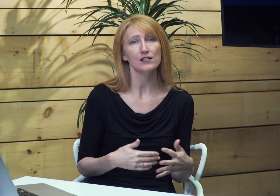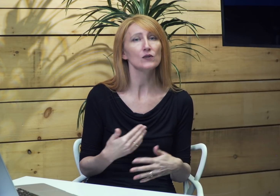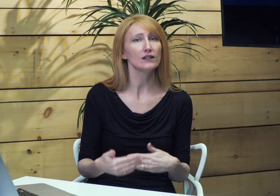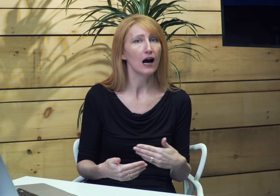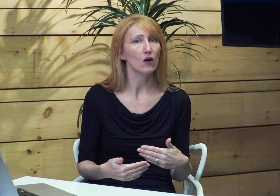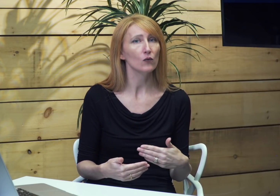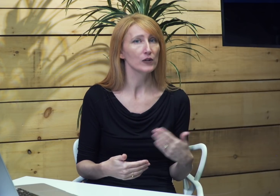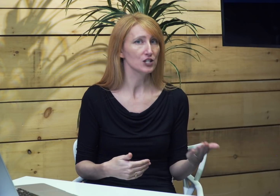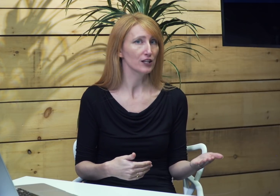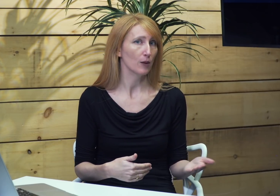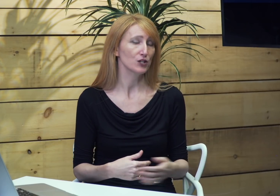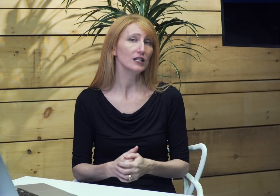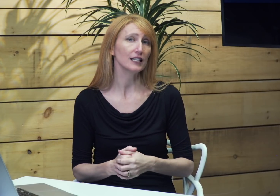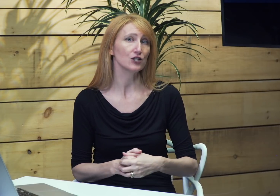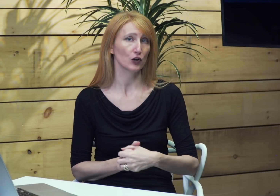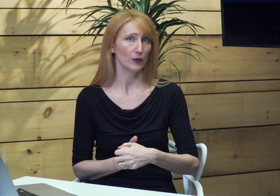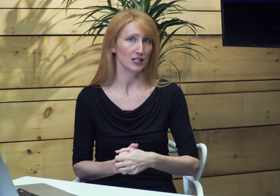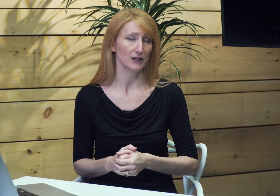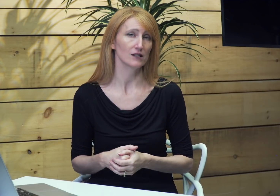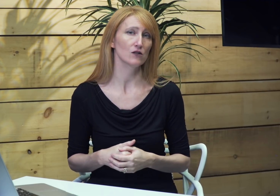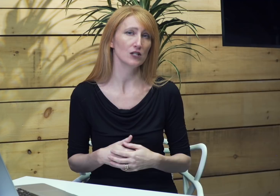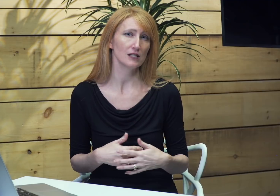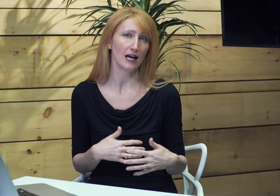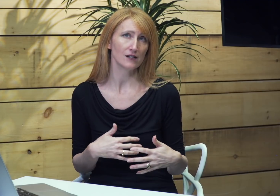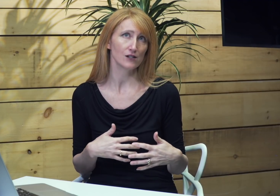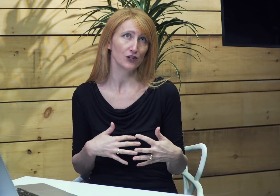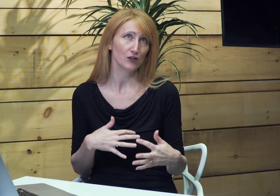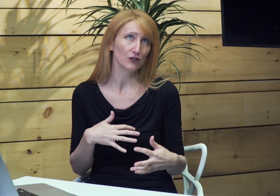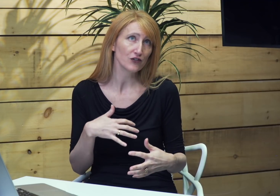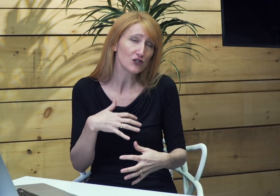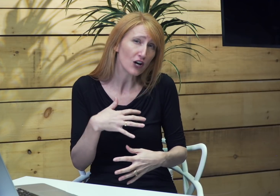this will allow Regent the opportunity to correct me. So just as you're starting